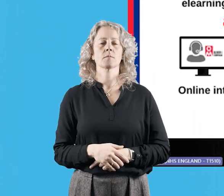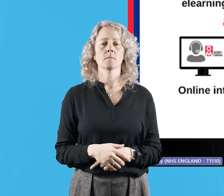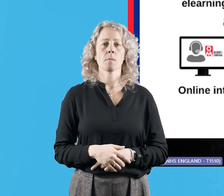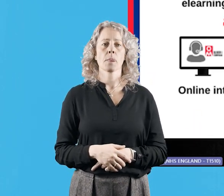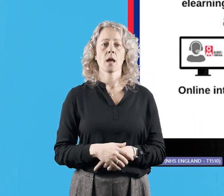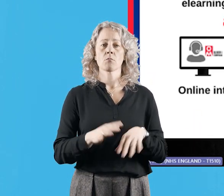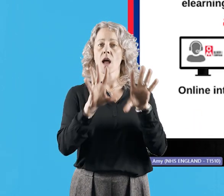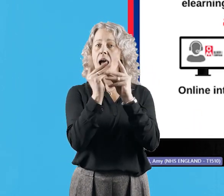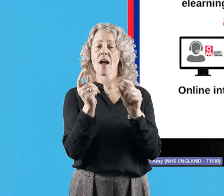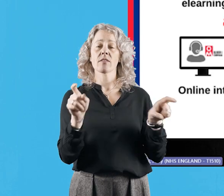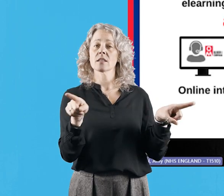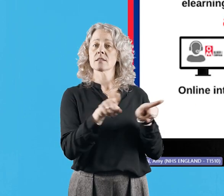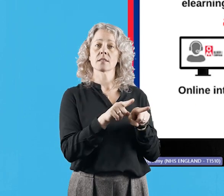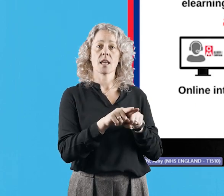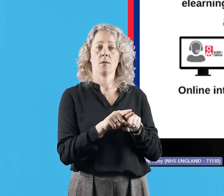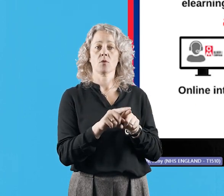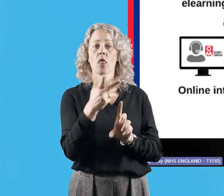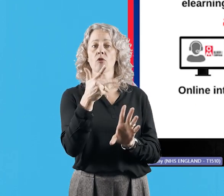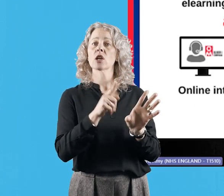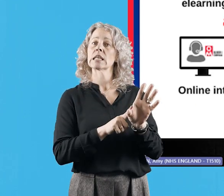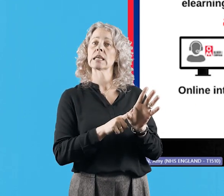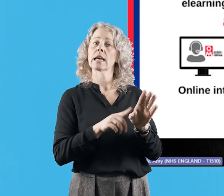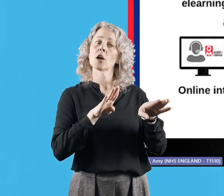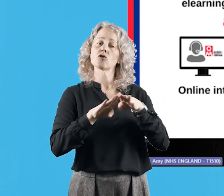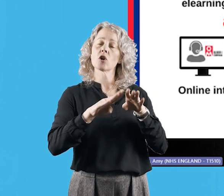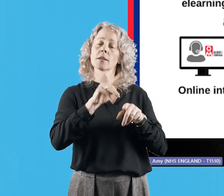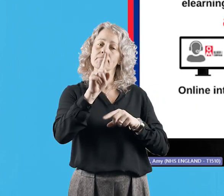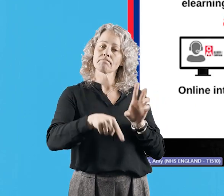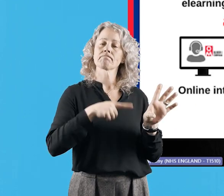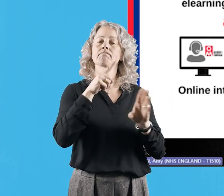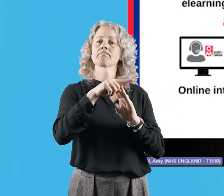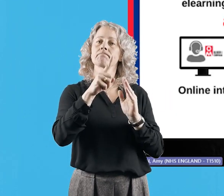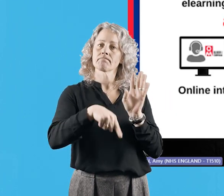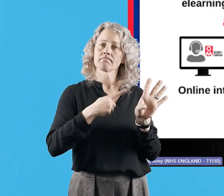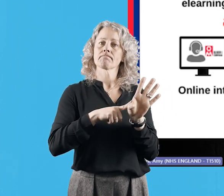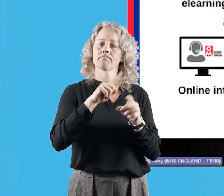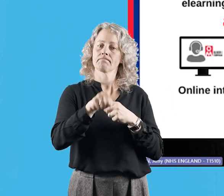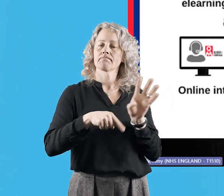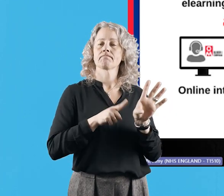But if everything stays the same, then you would just need to do the training every three years.